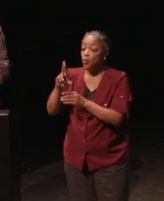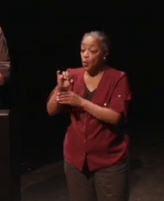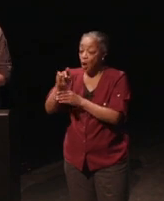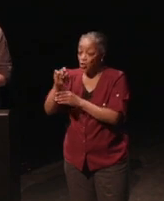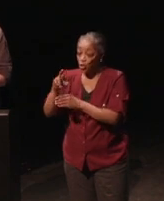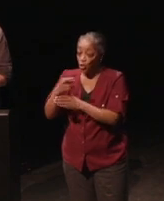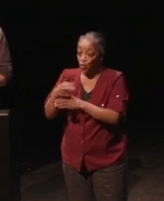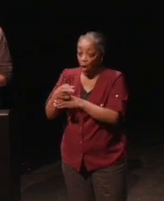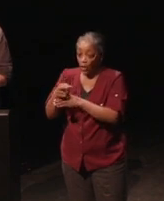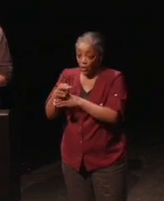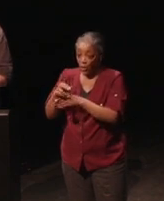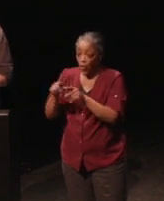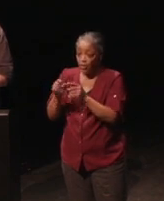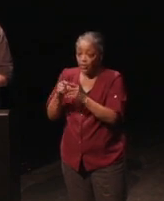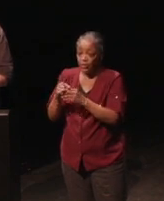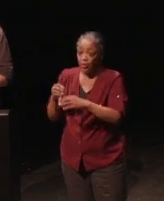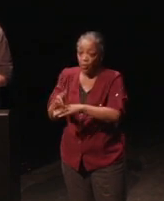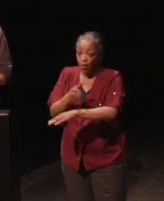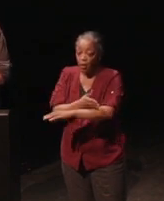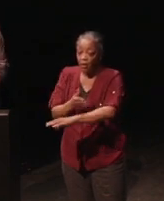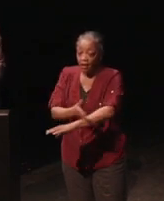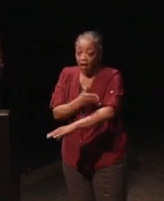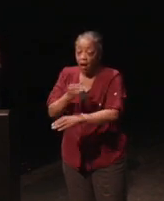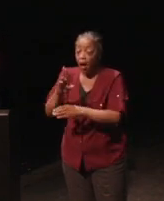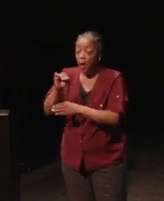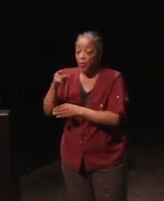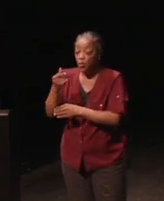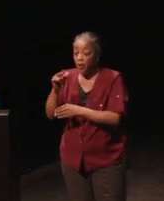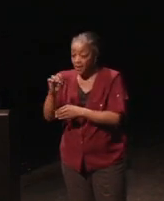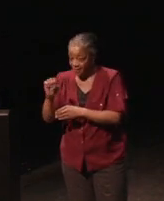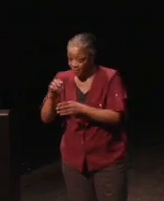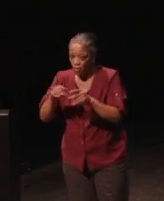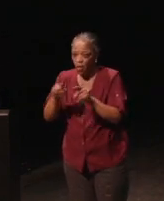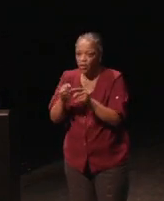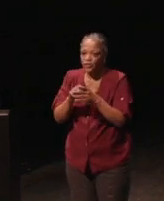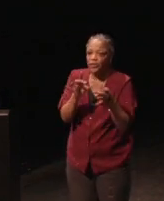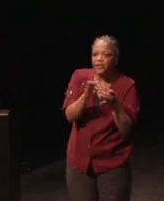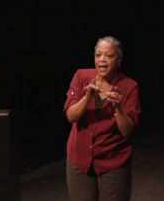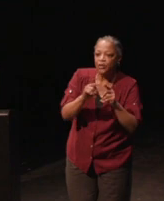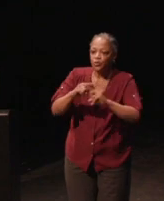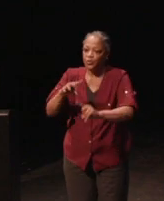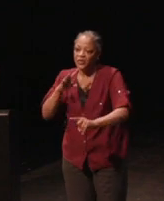a new navigation mode in there. Also, making that text to speech available through an API.